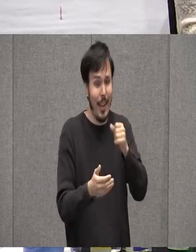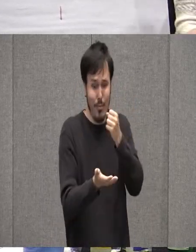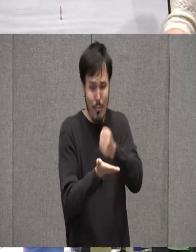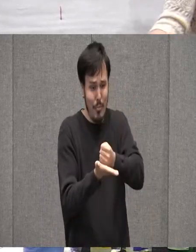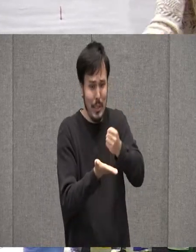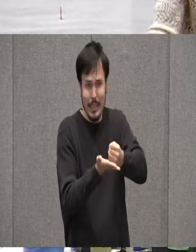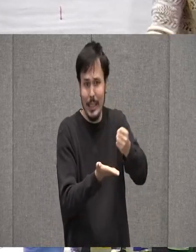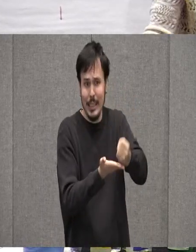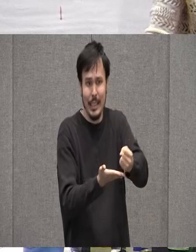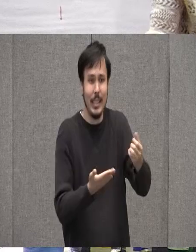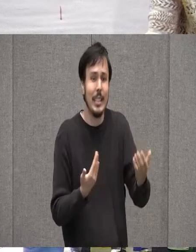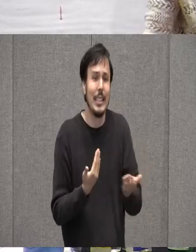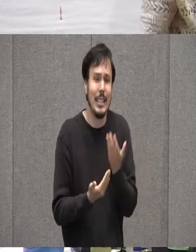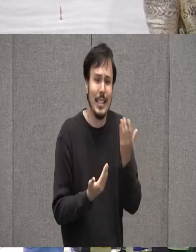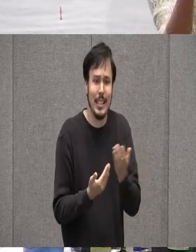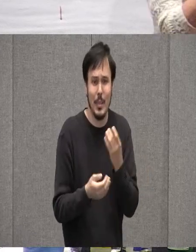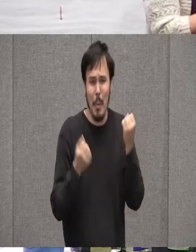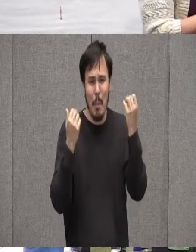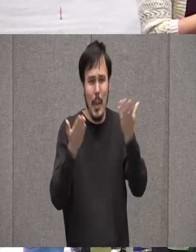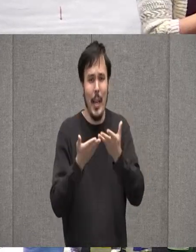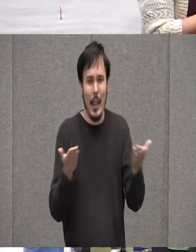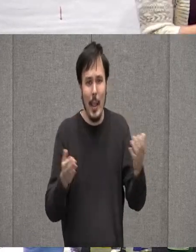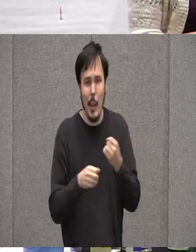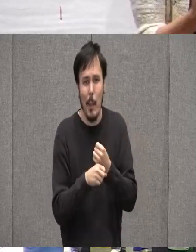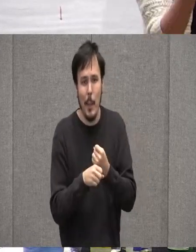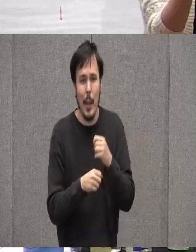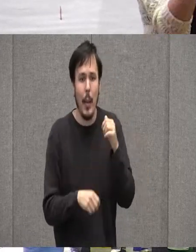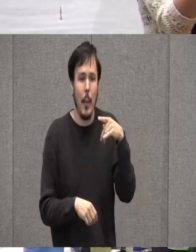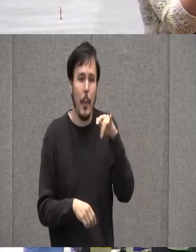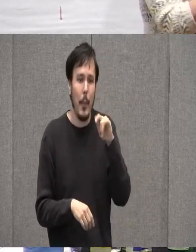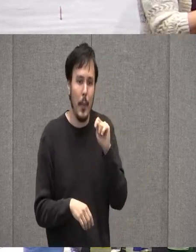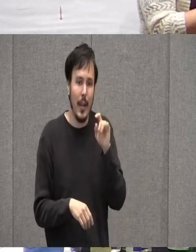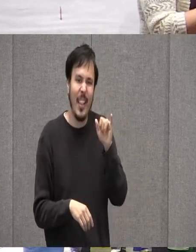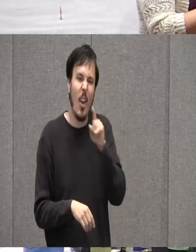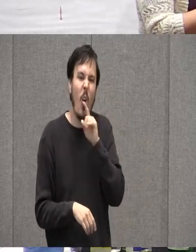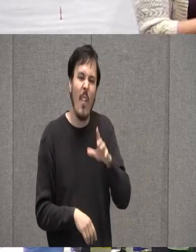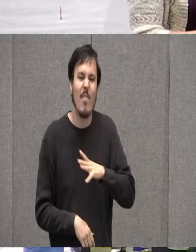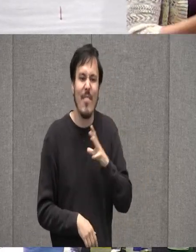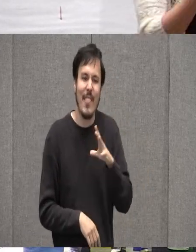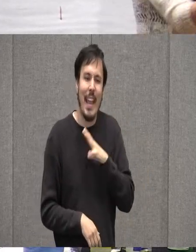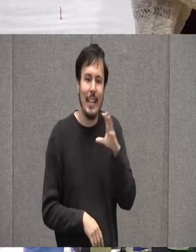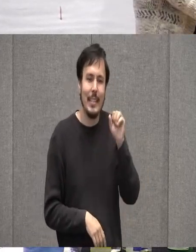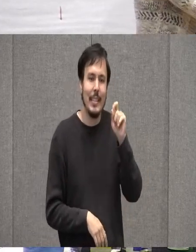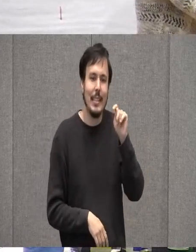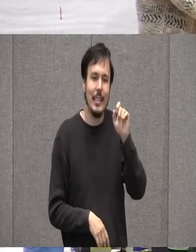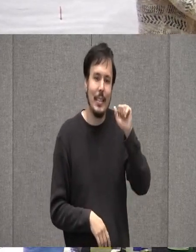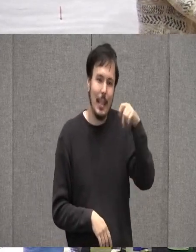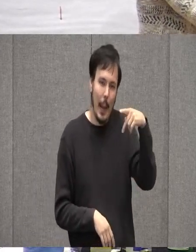We learned so many different ways to make prints today with your fancy stamps. You can make ink pads.